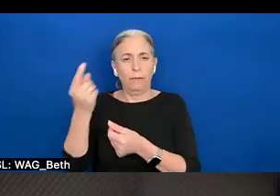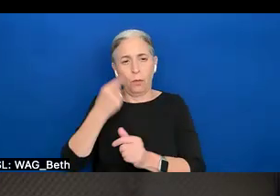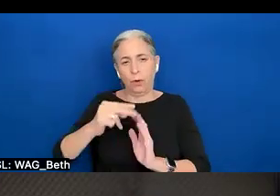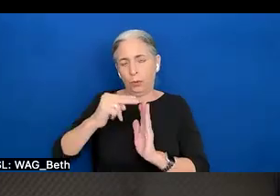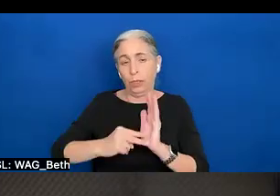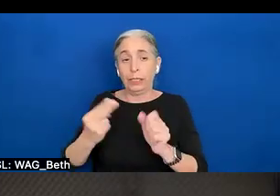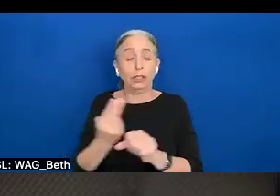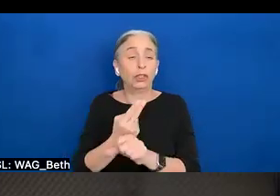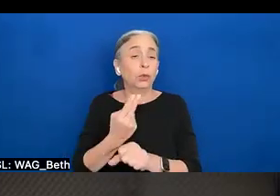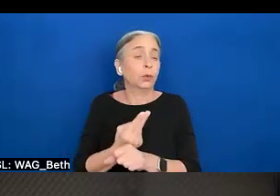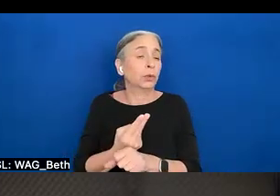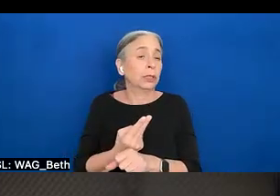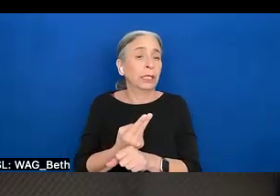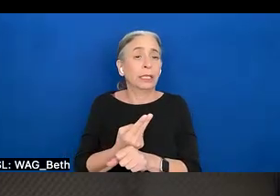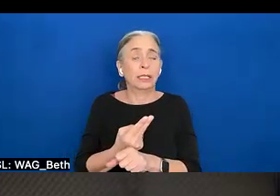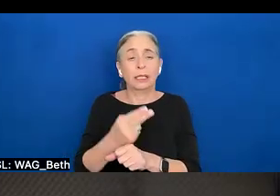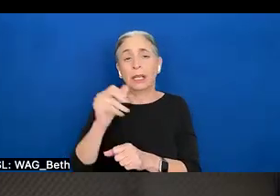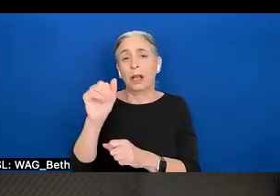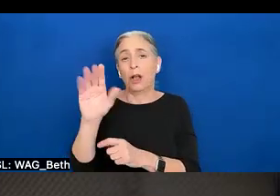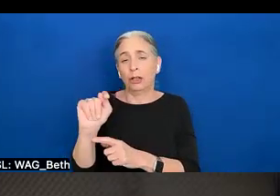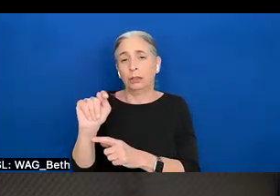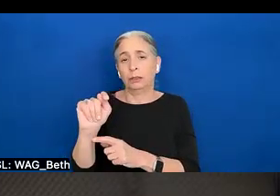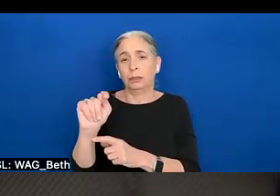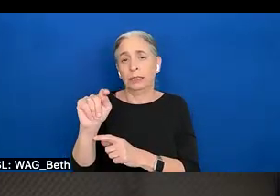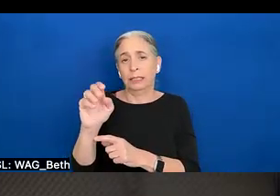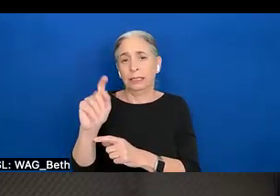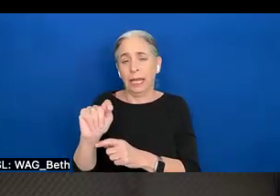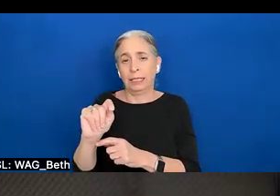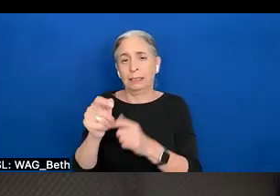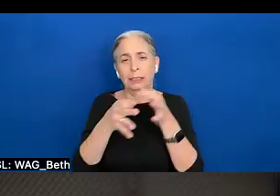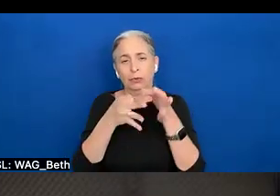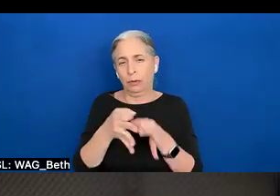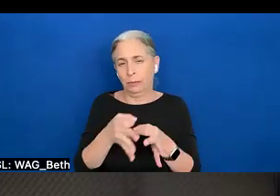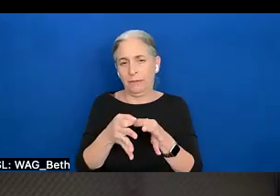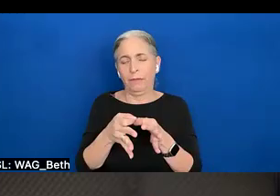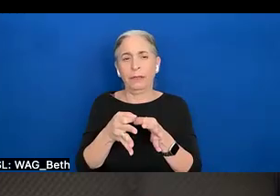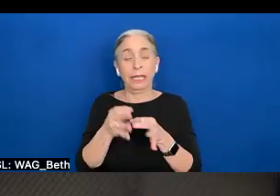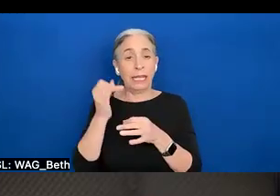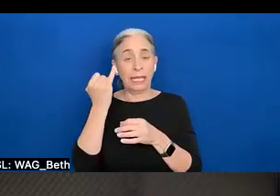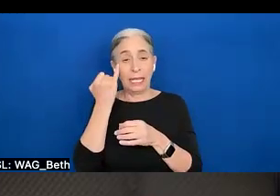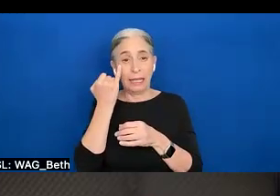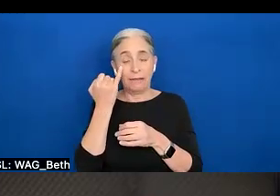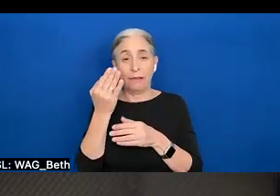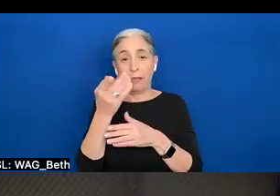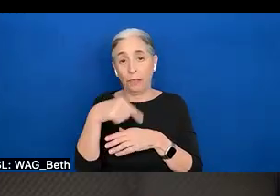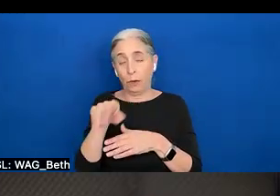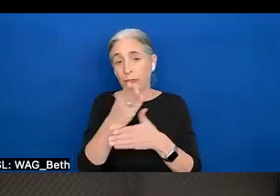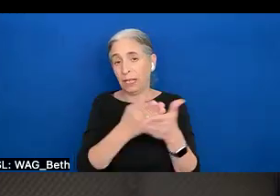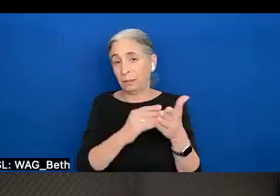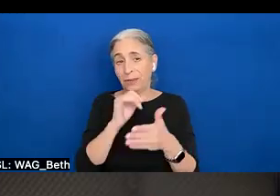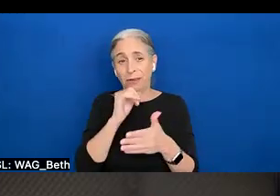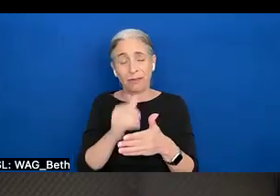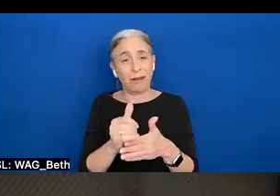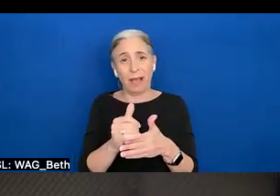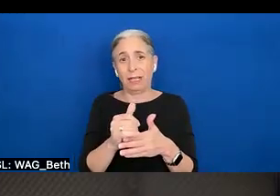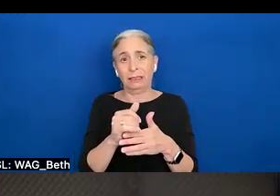And using alternative -- descriptive alternative text